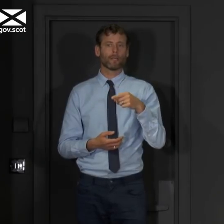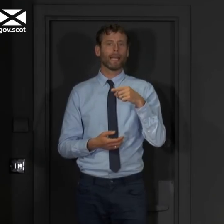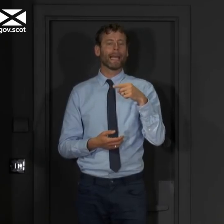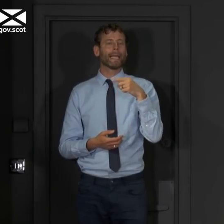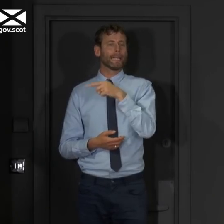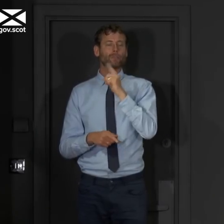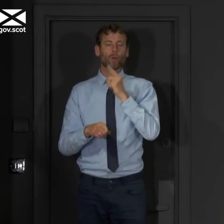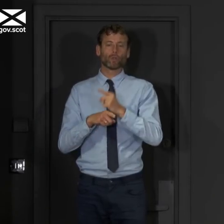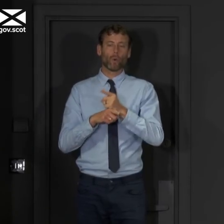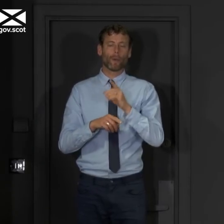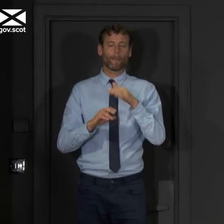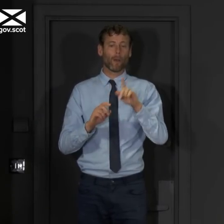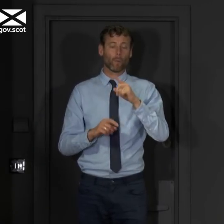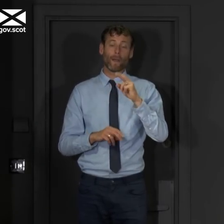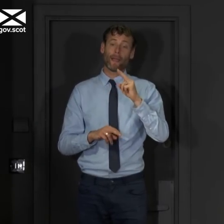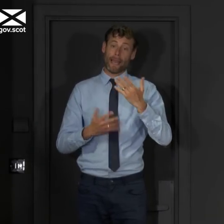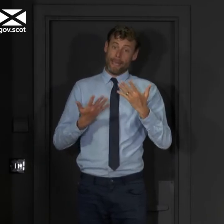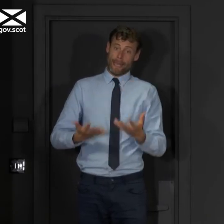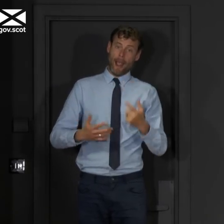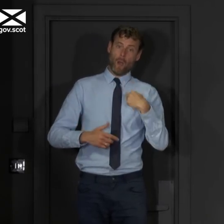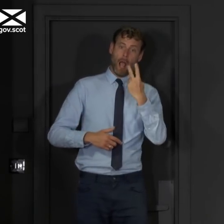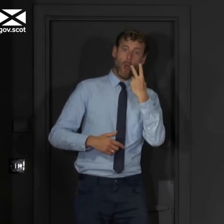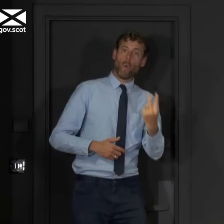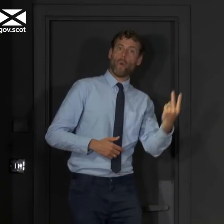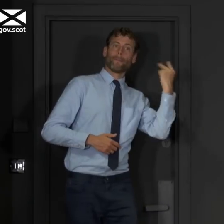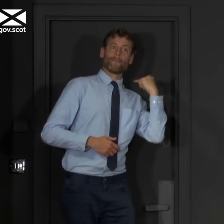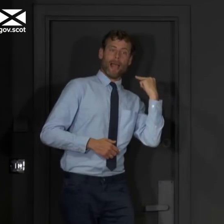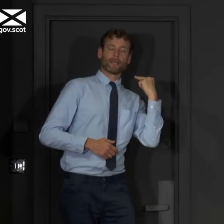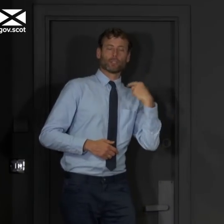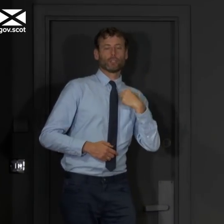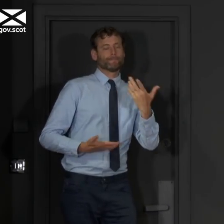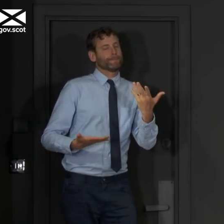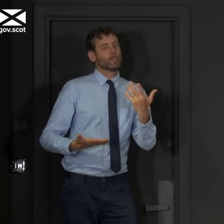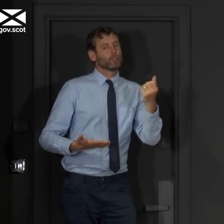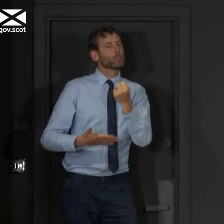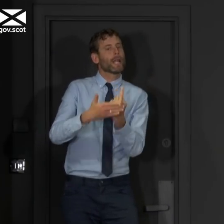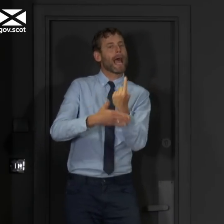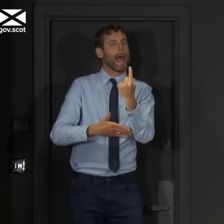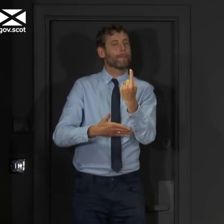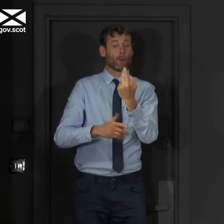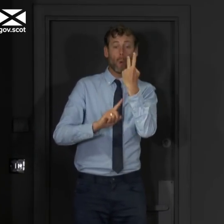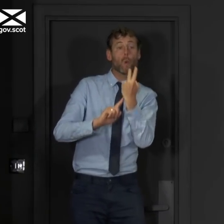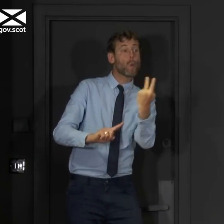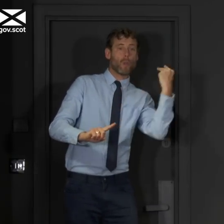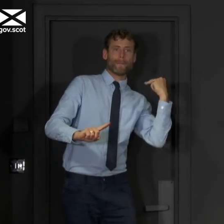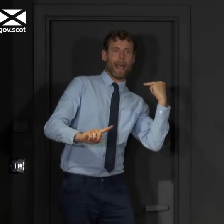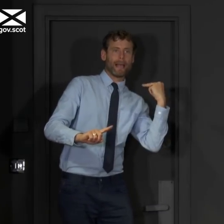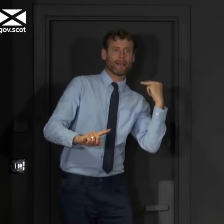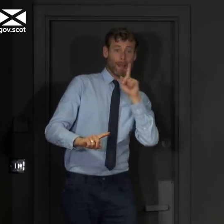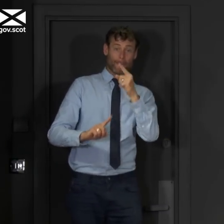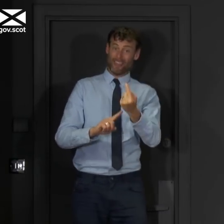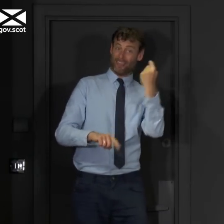something that had been advised at the time. I - I think it is undoubtedly the case that